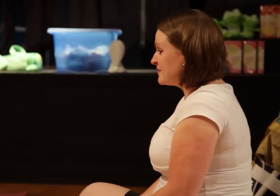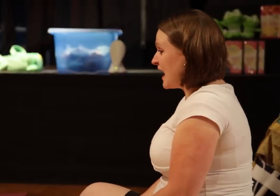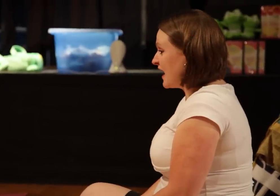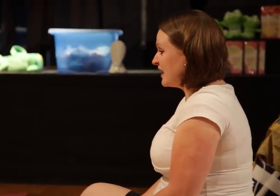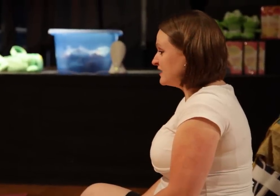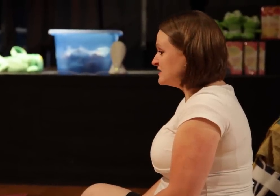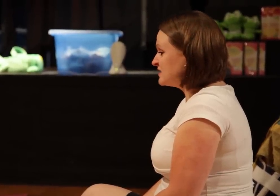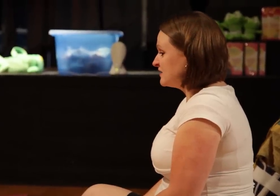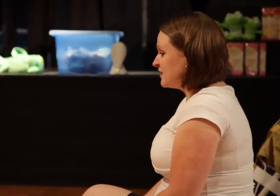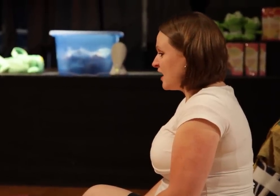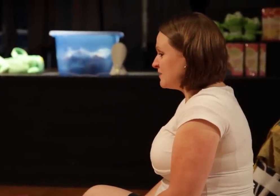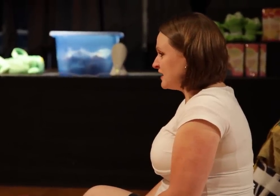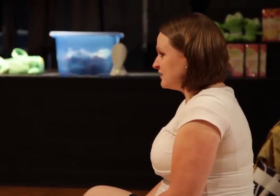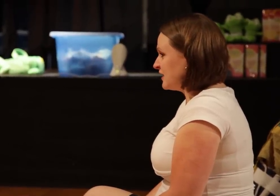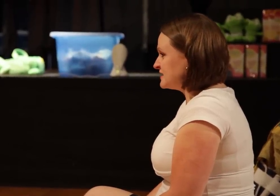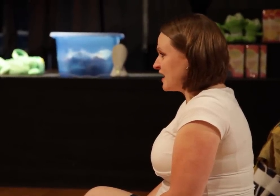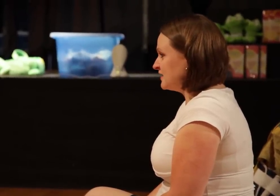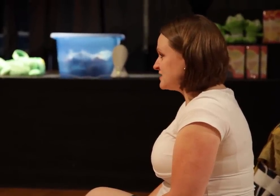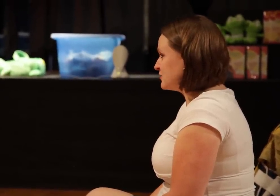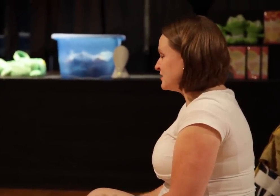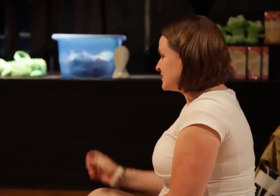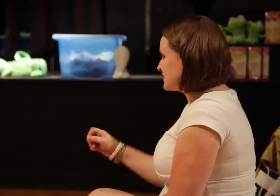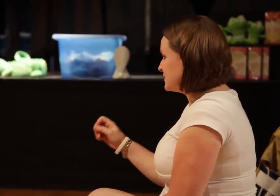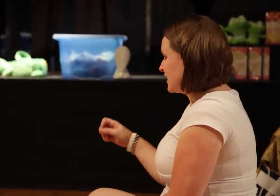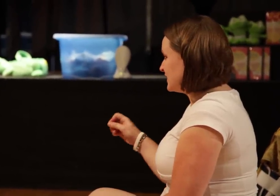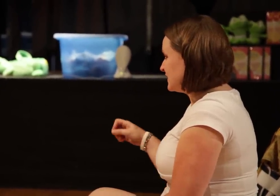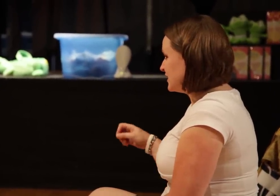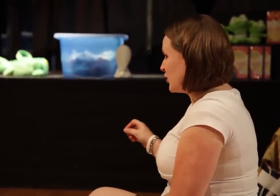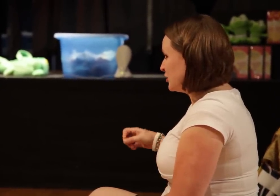I didn't know any signs, so we just communicated via notebook.